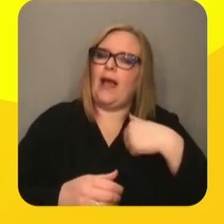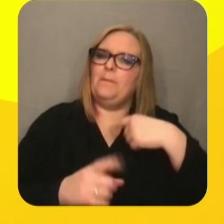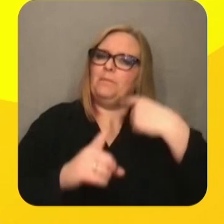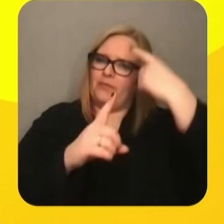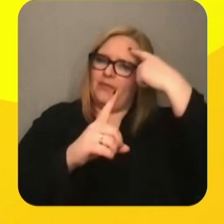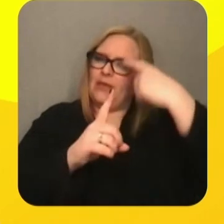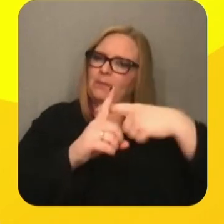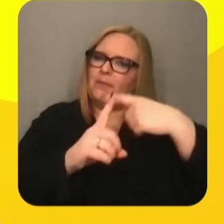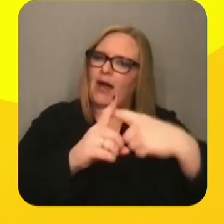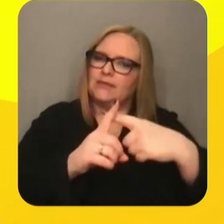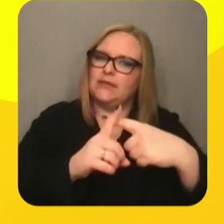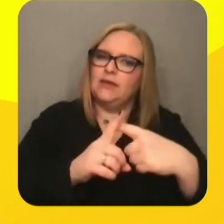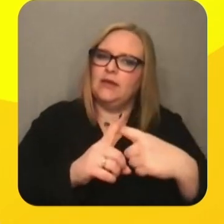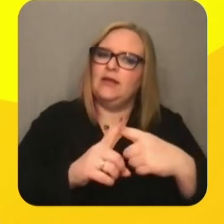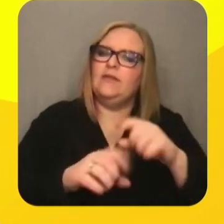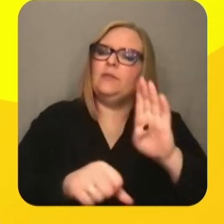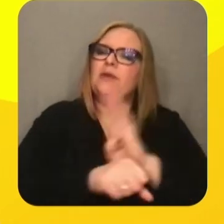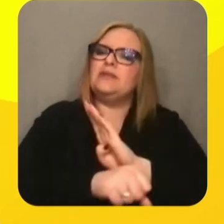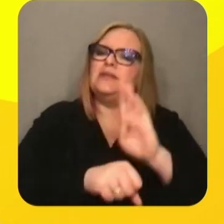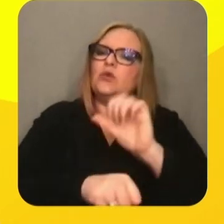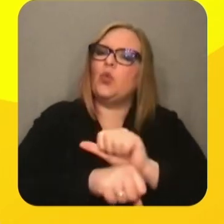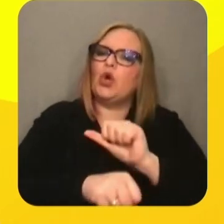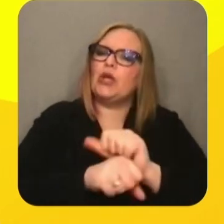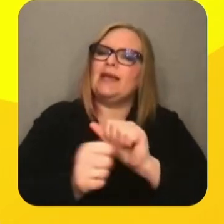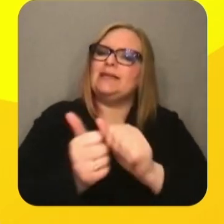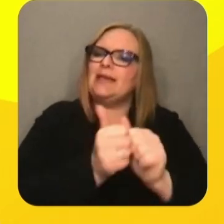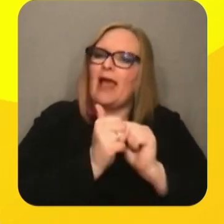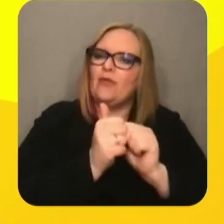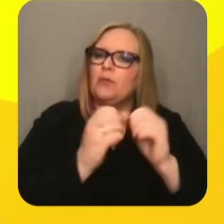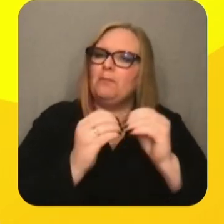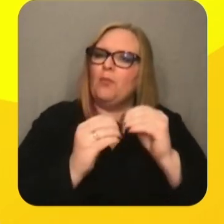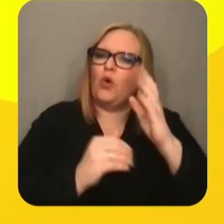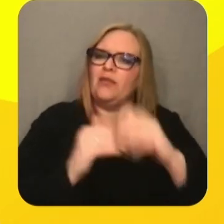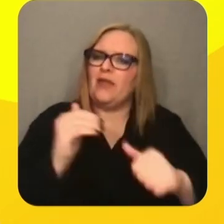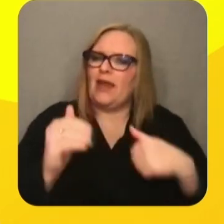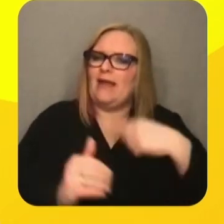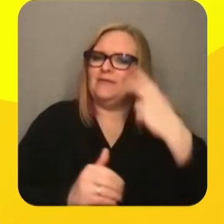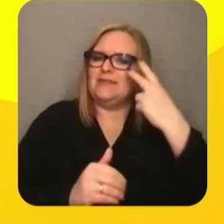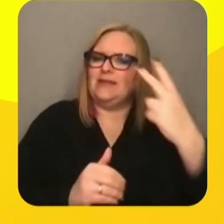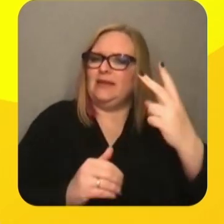the set businesses are working together more than I've seen in the past. So, one of the things that's so exciting about